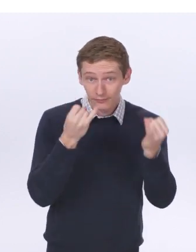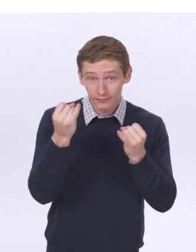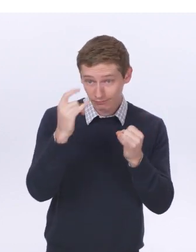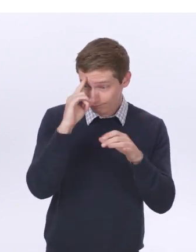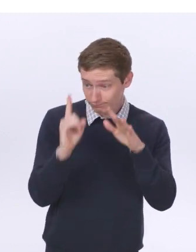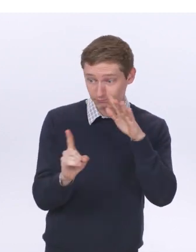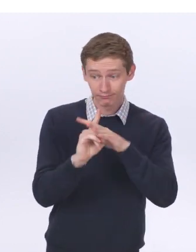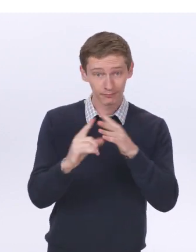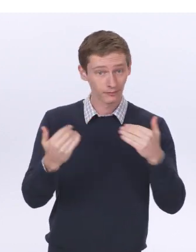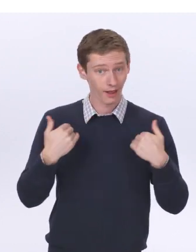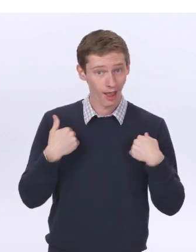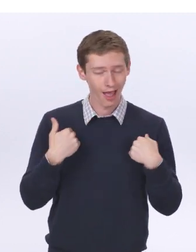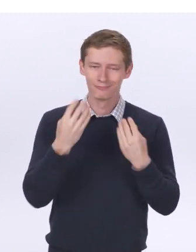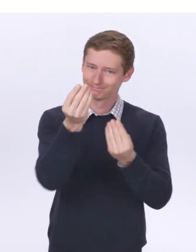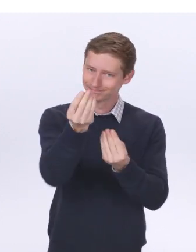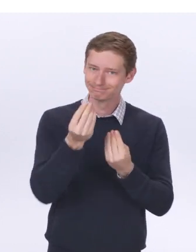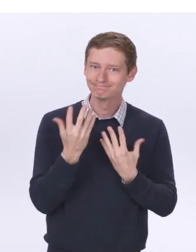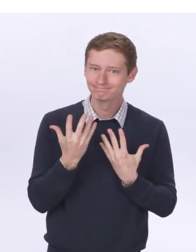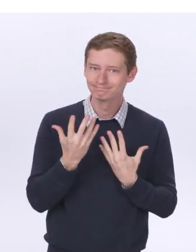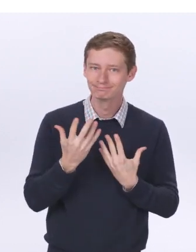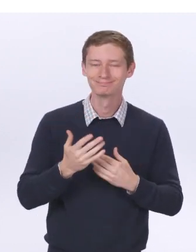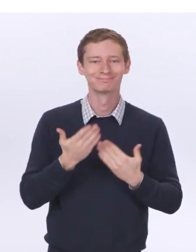And we look forward to working more closely with you soon.